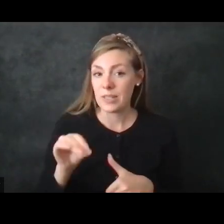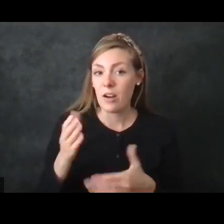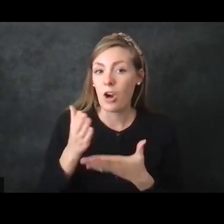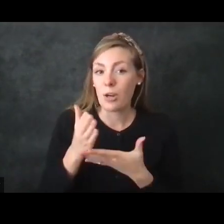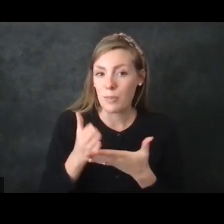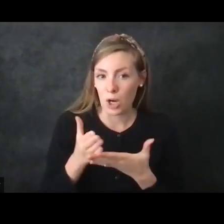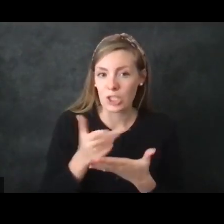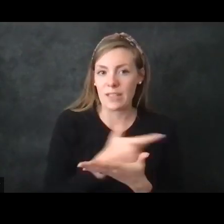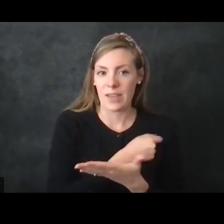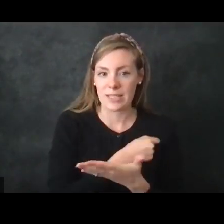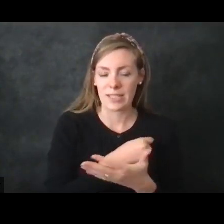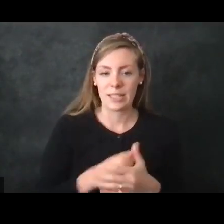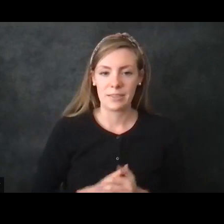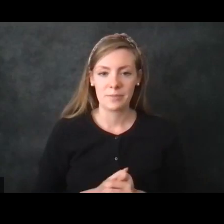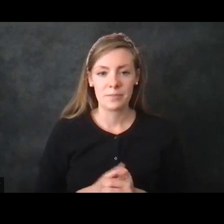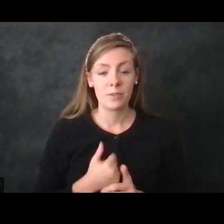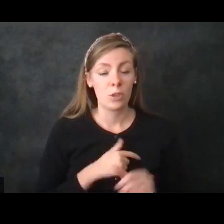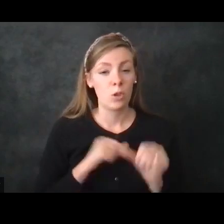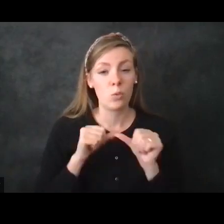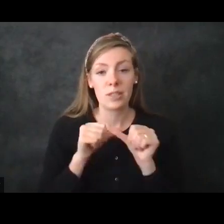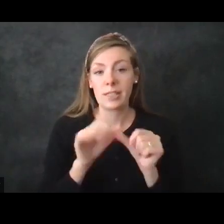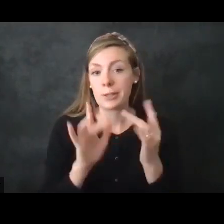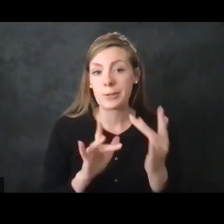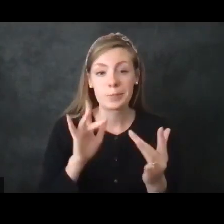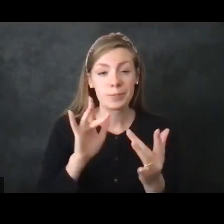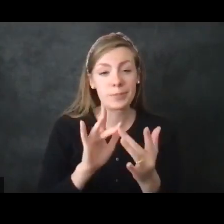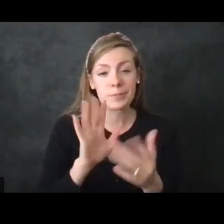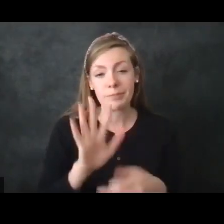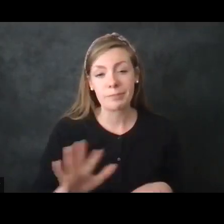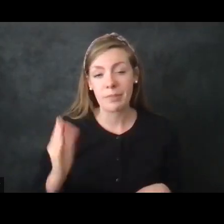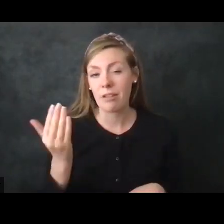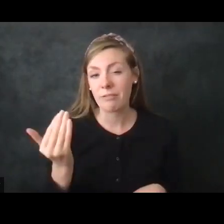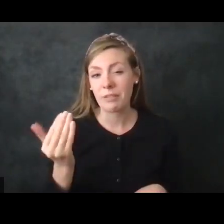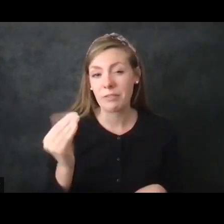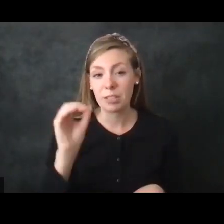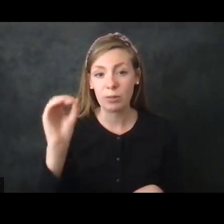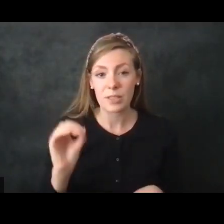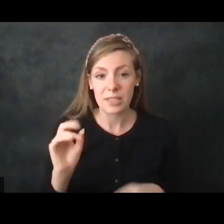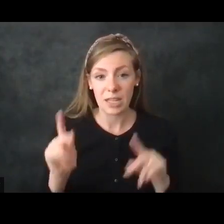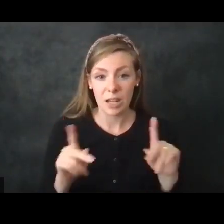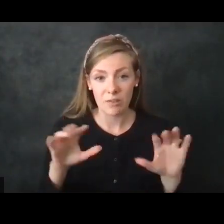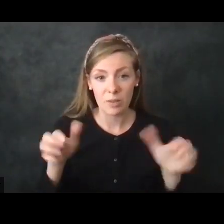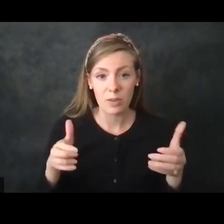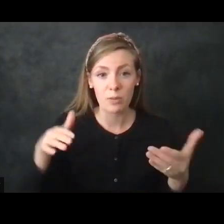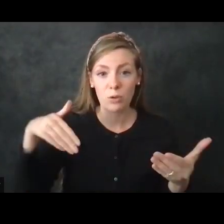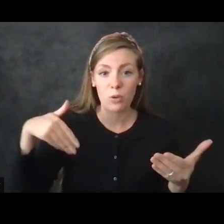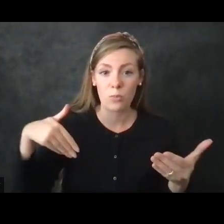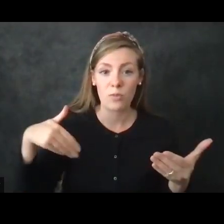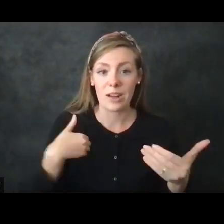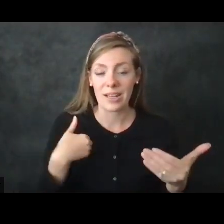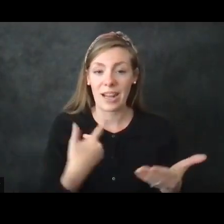We continue to reach out to the roughly 15% of the population that has not had a single dose of the vaccine.